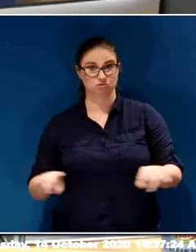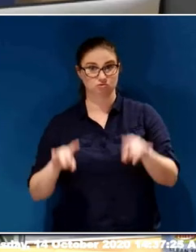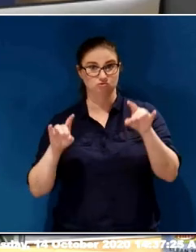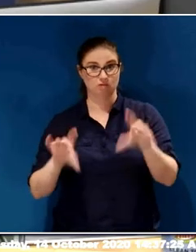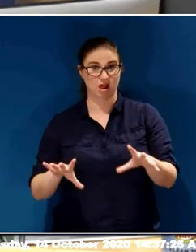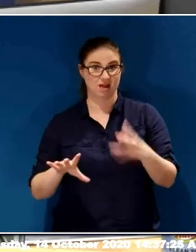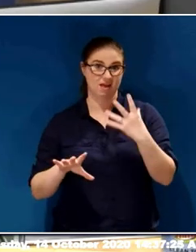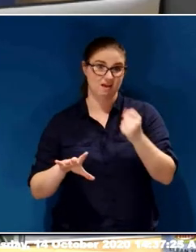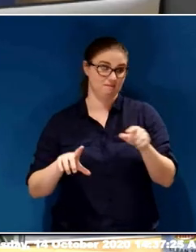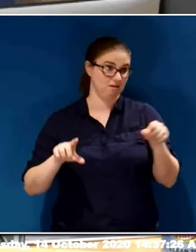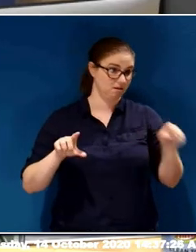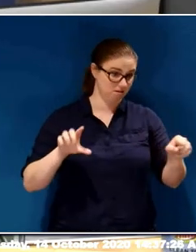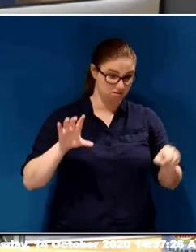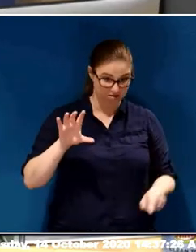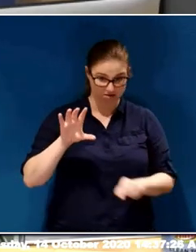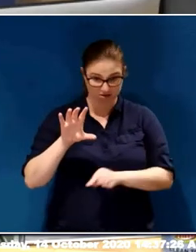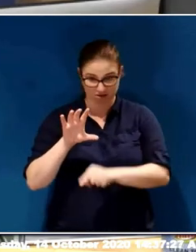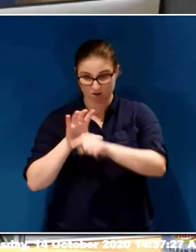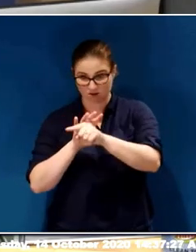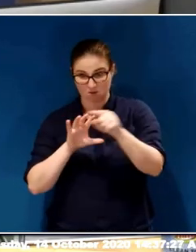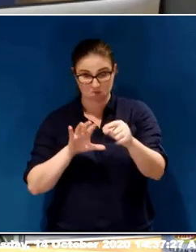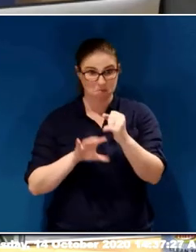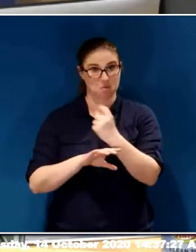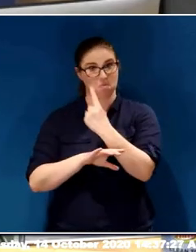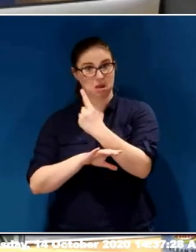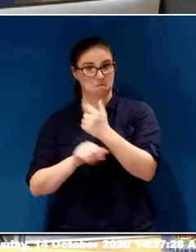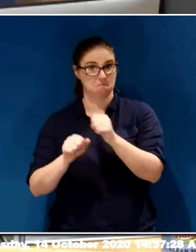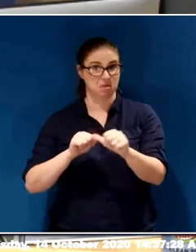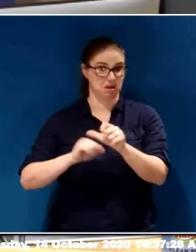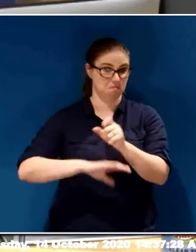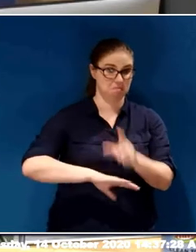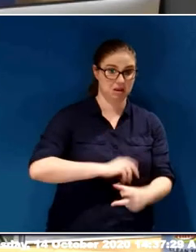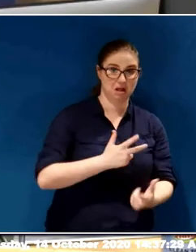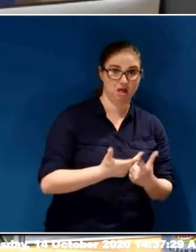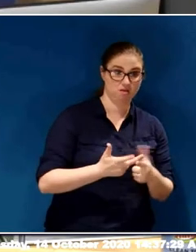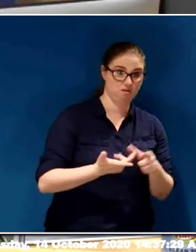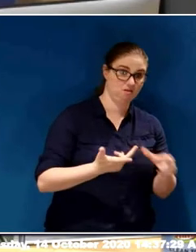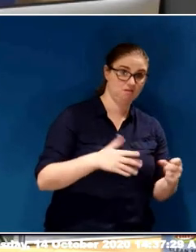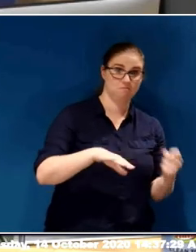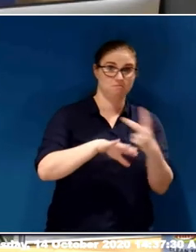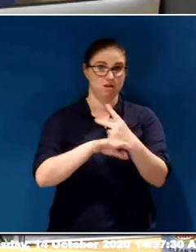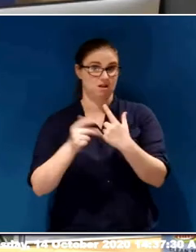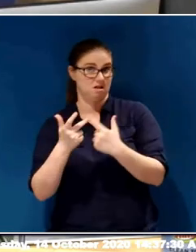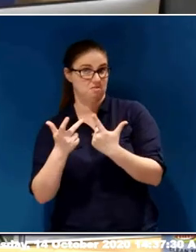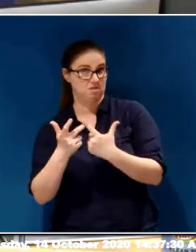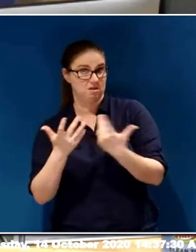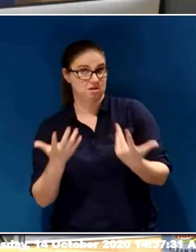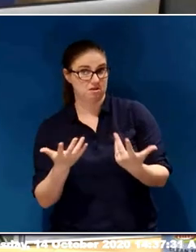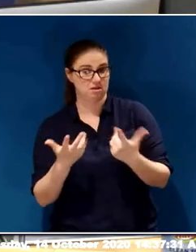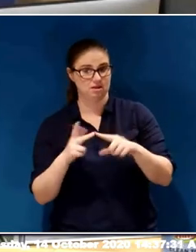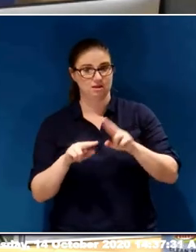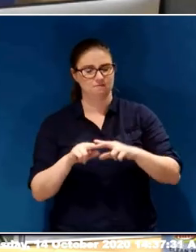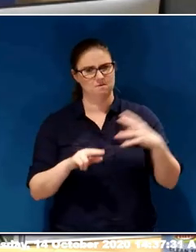national --- we all had to be nationally consistent, would that mean that we